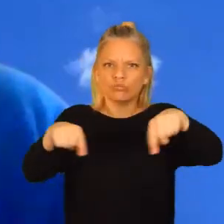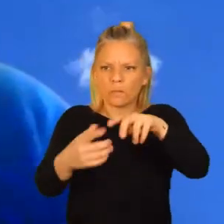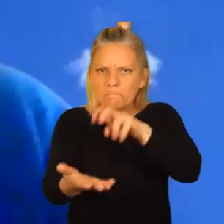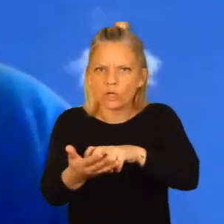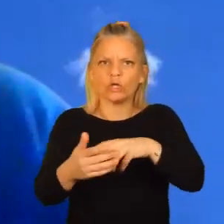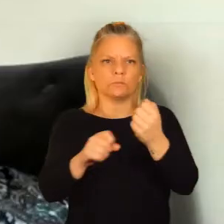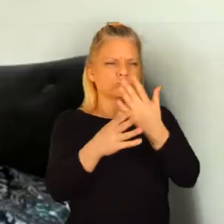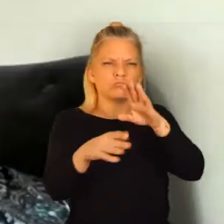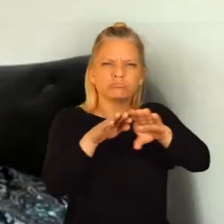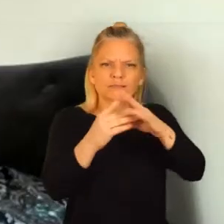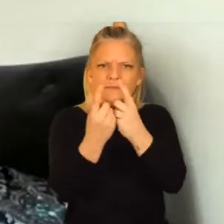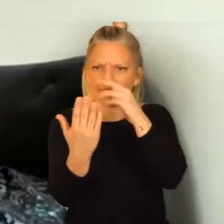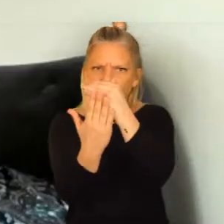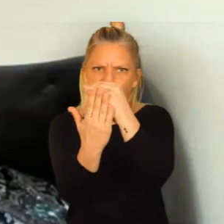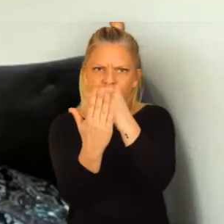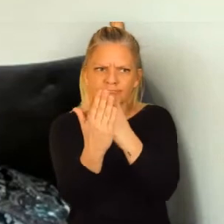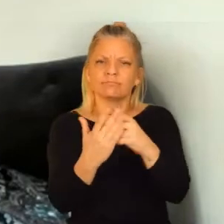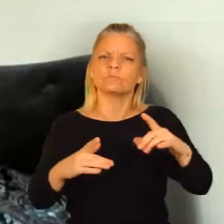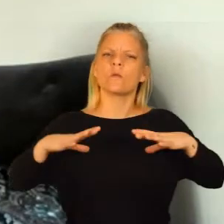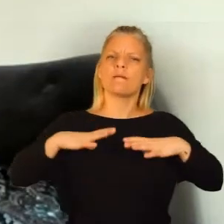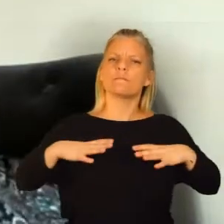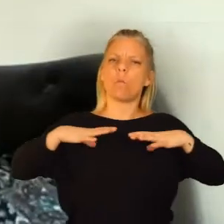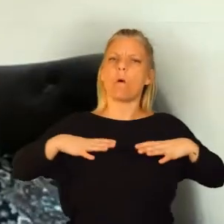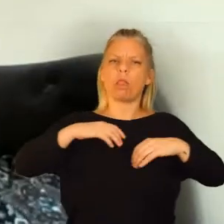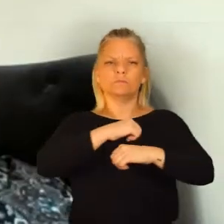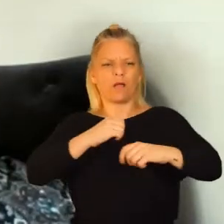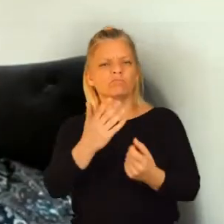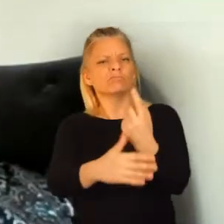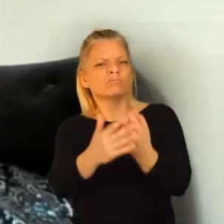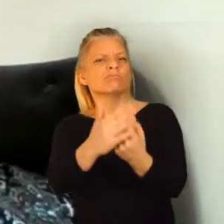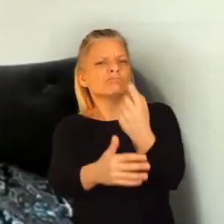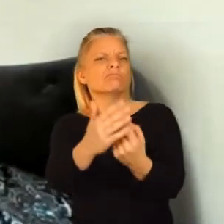And if I'm working for an organisation I've got some quite specific extra roles like it might be